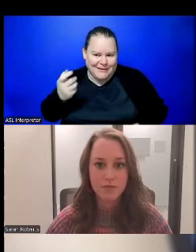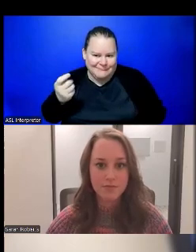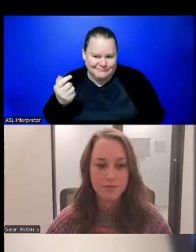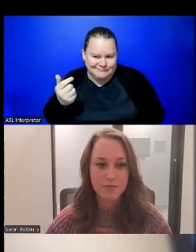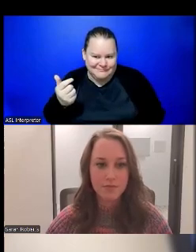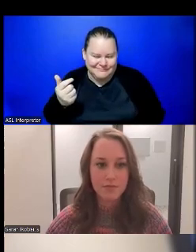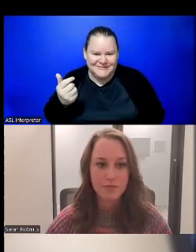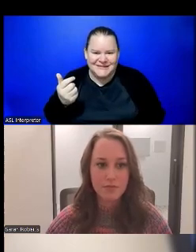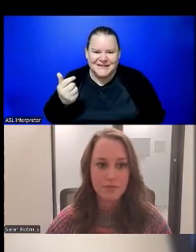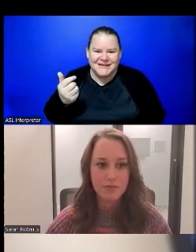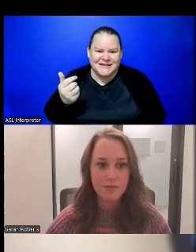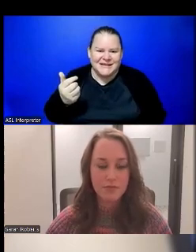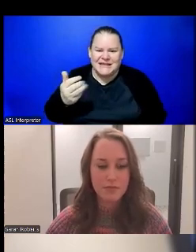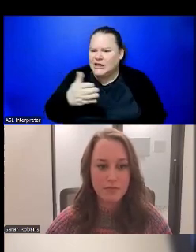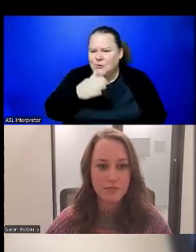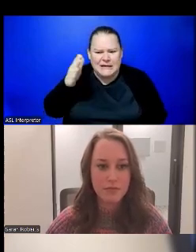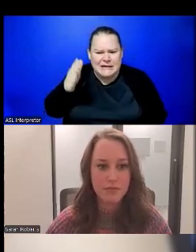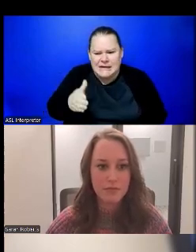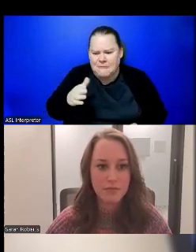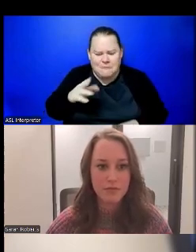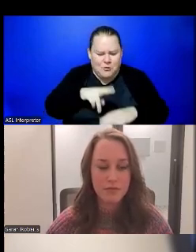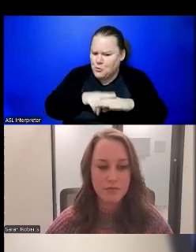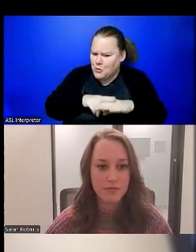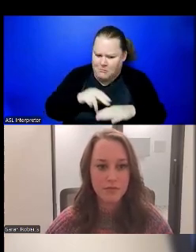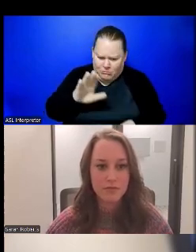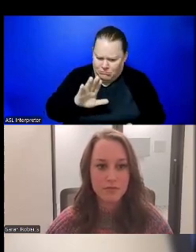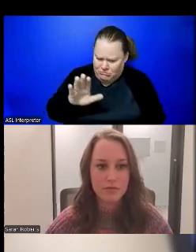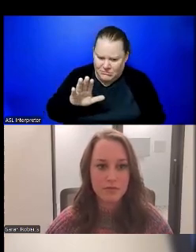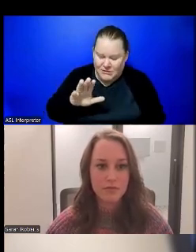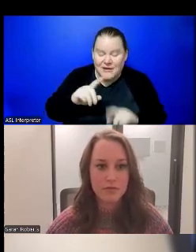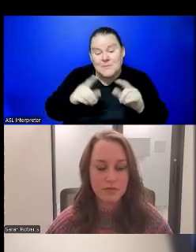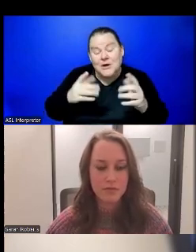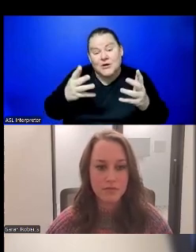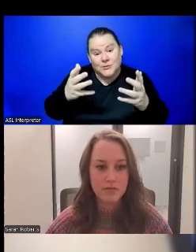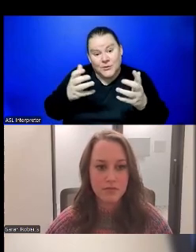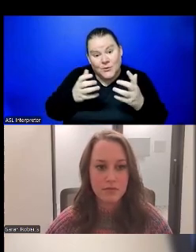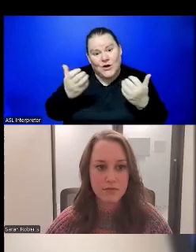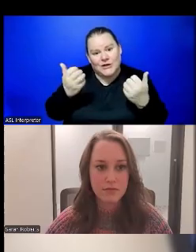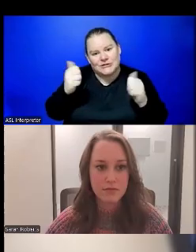back to normal, but we want to try to restore a little bit of